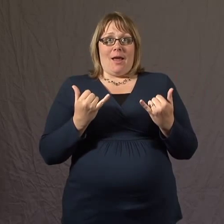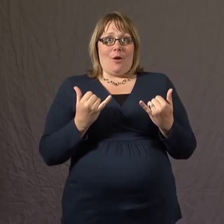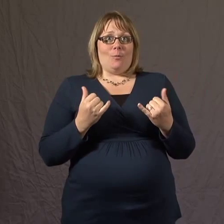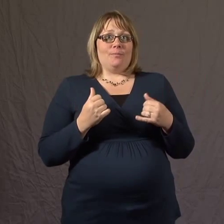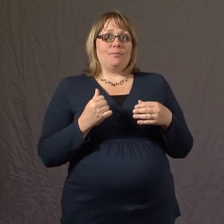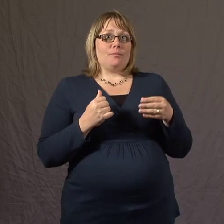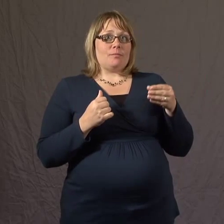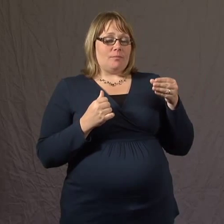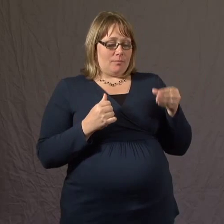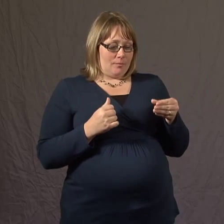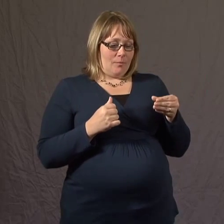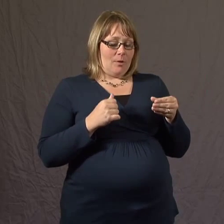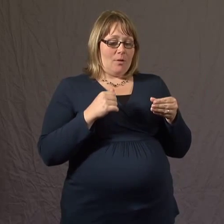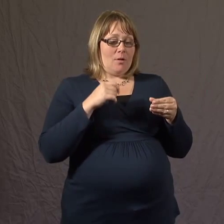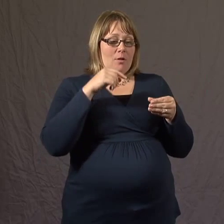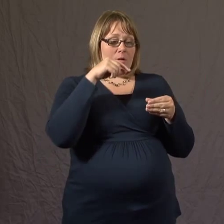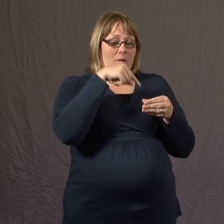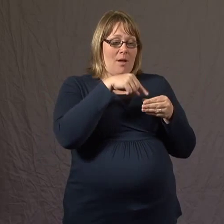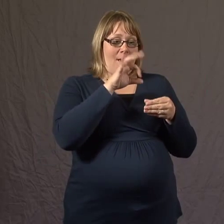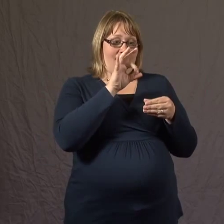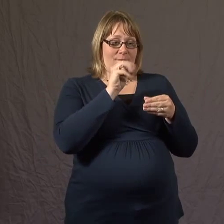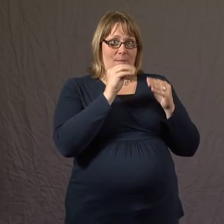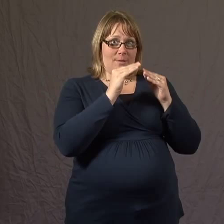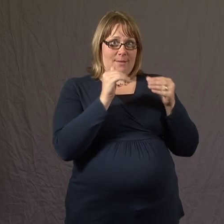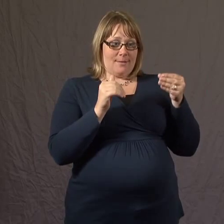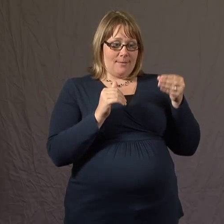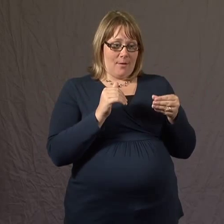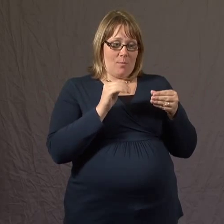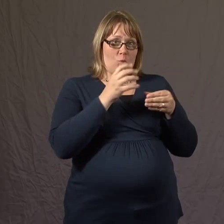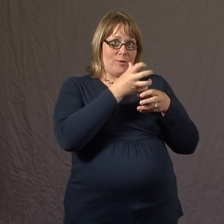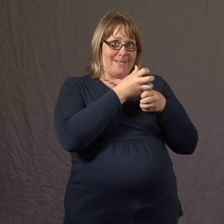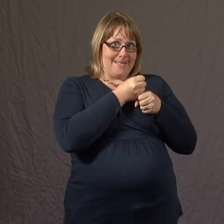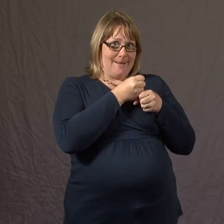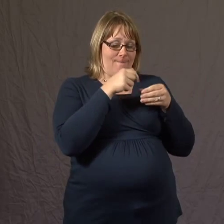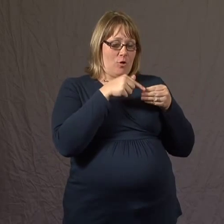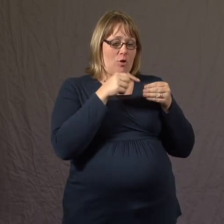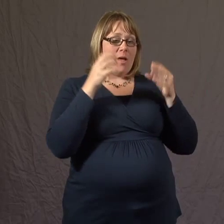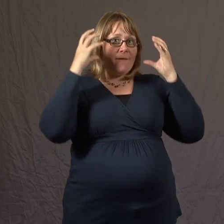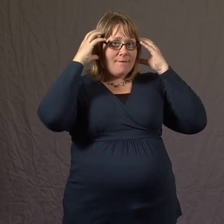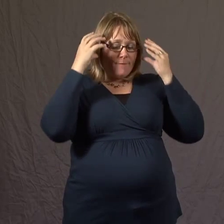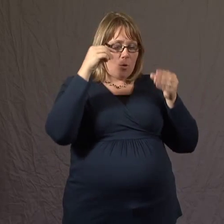clear.